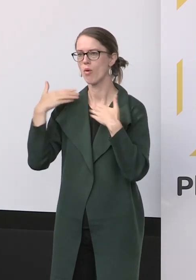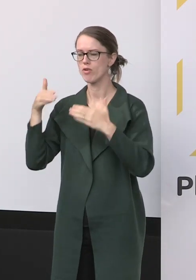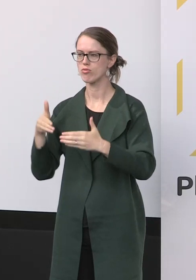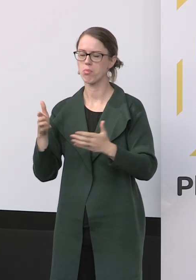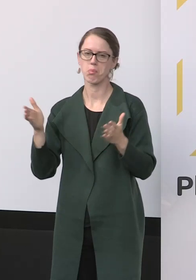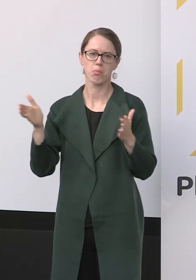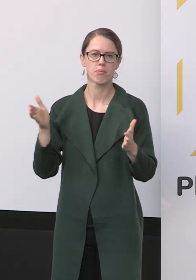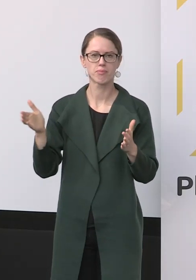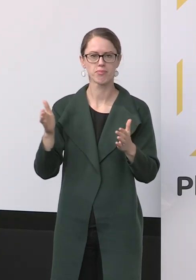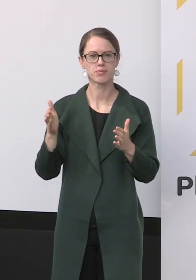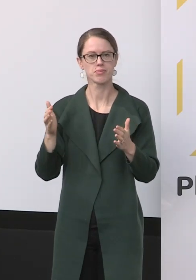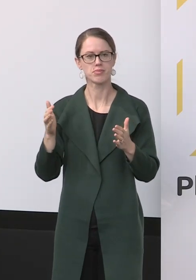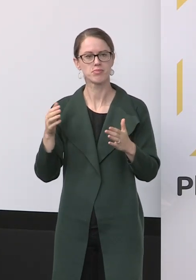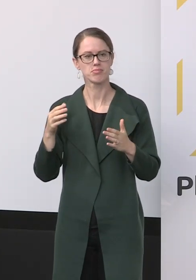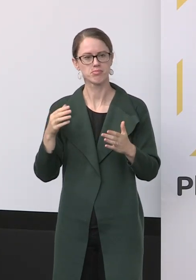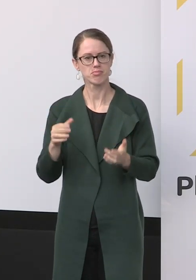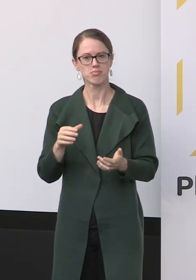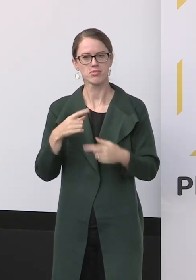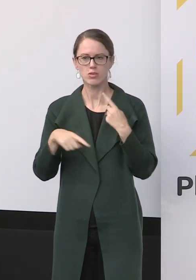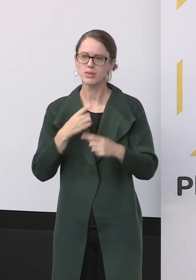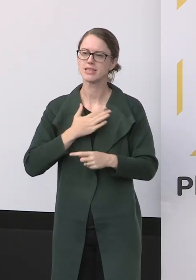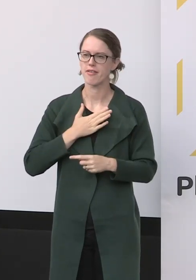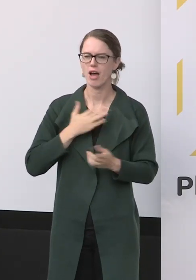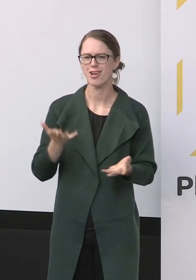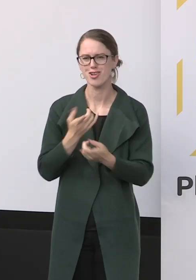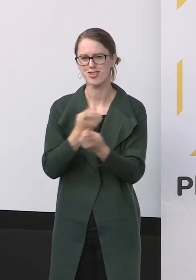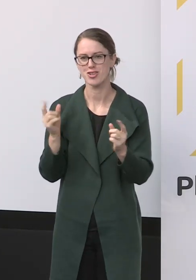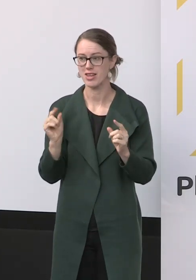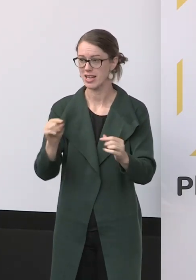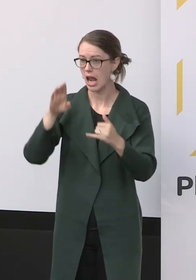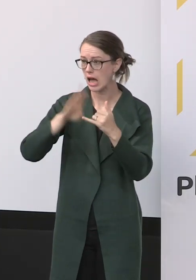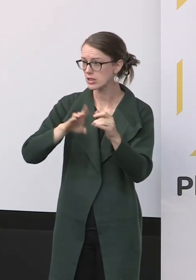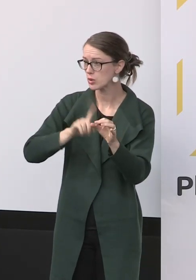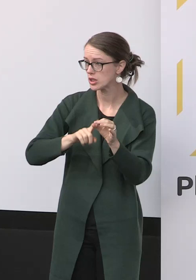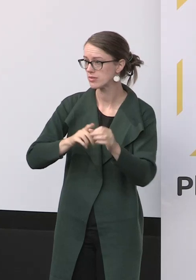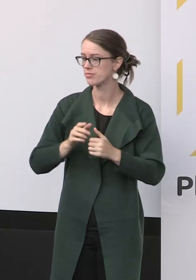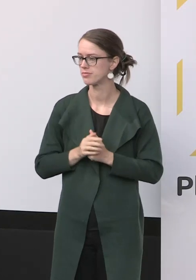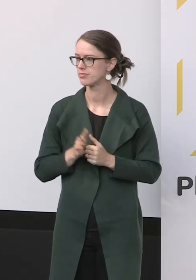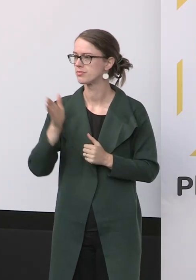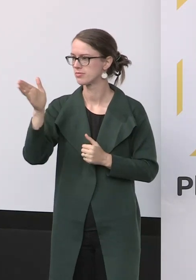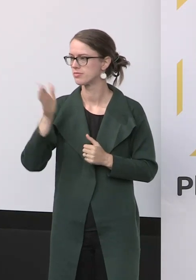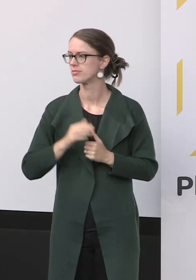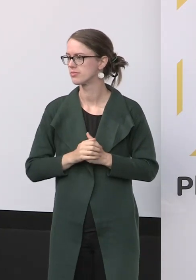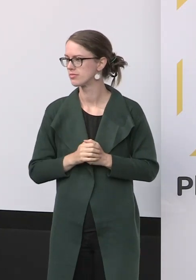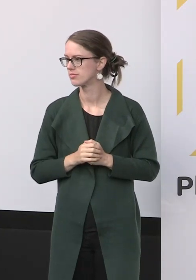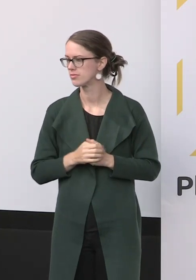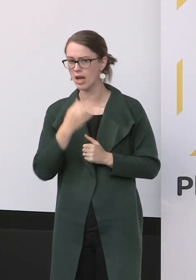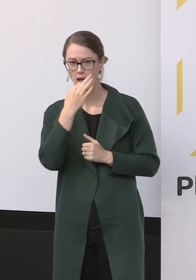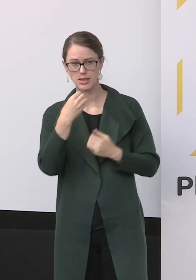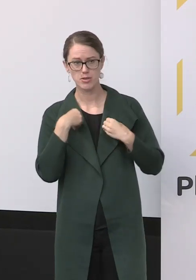setting, or at a special occasion like a wedding or funeral. We've still got to keep keeping each other safe,